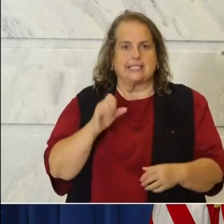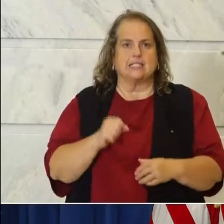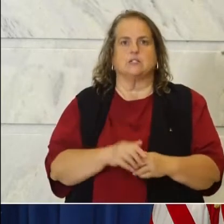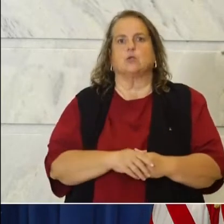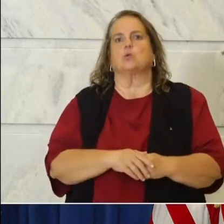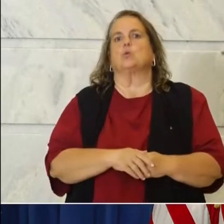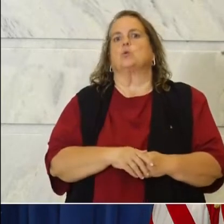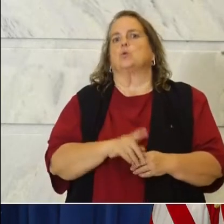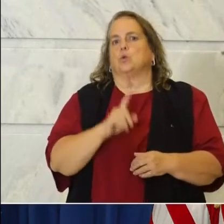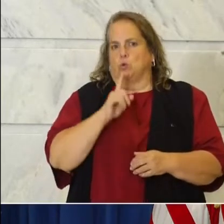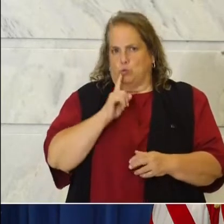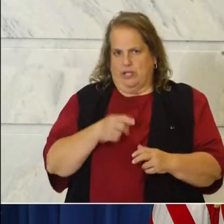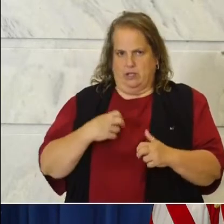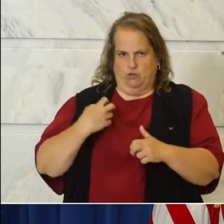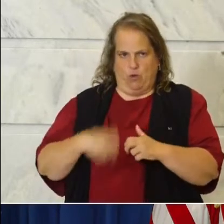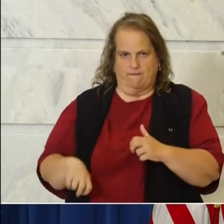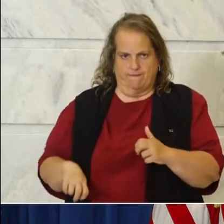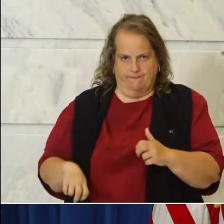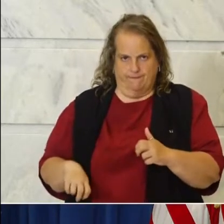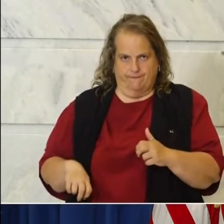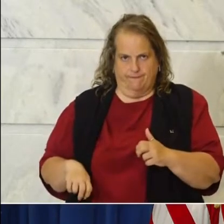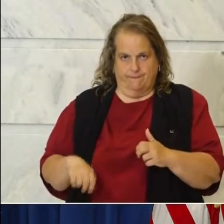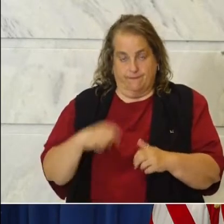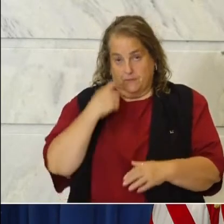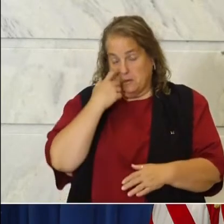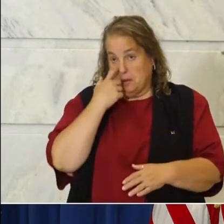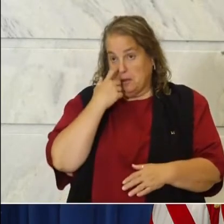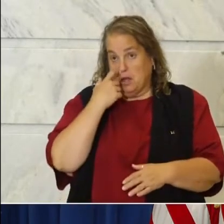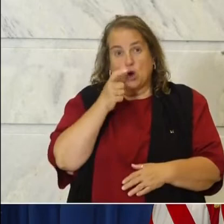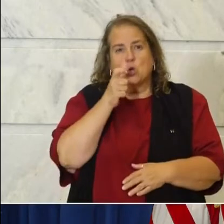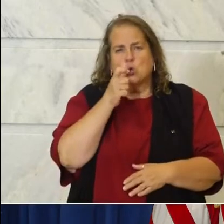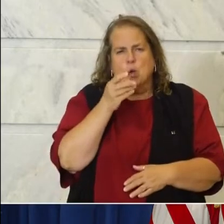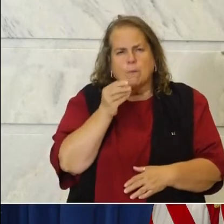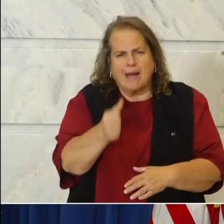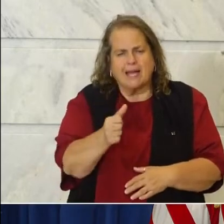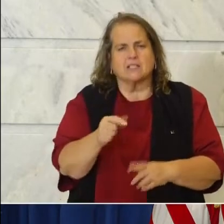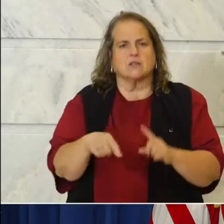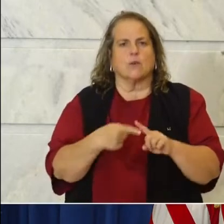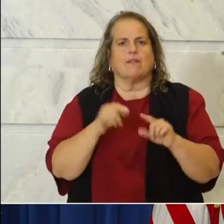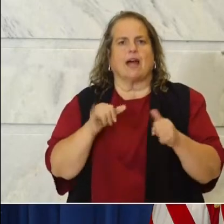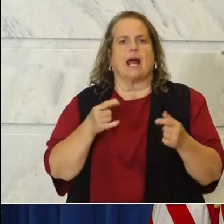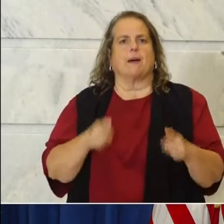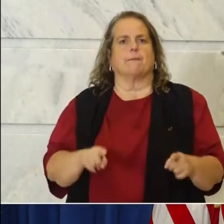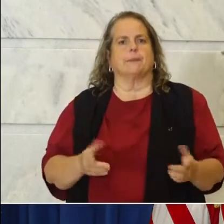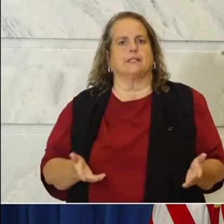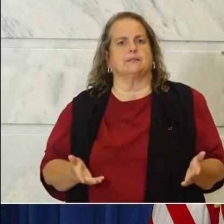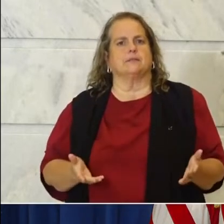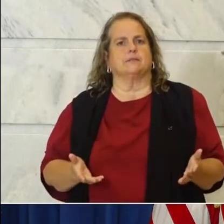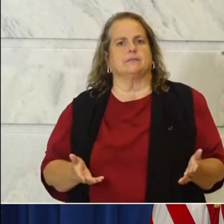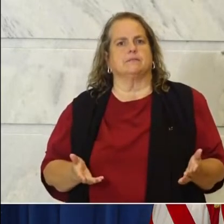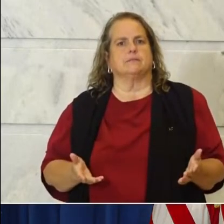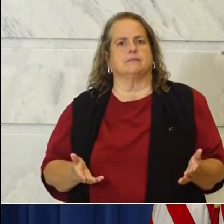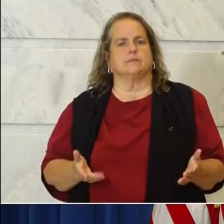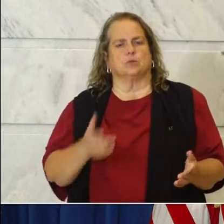really rough and who pays when that happens. The vast majority of our budget is our